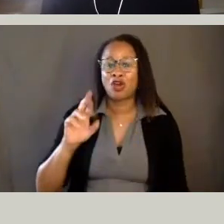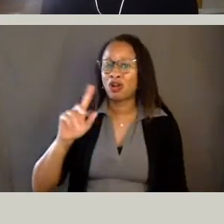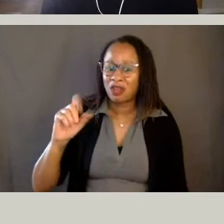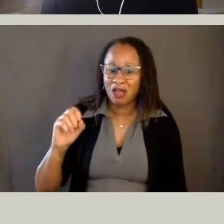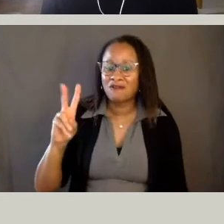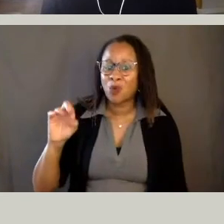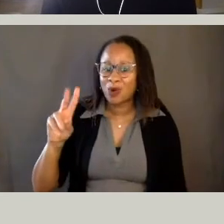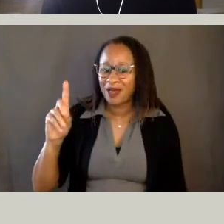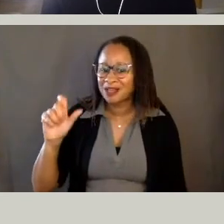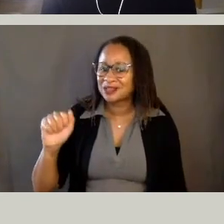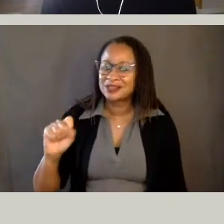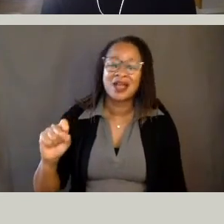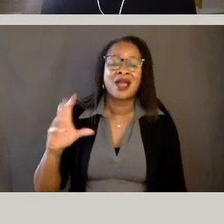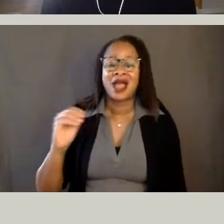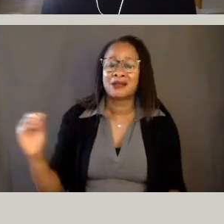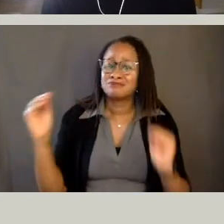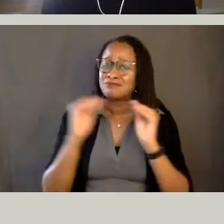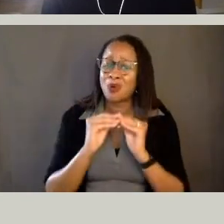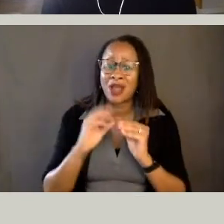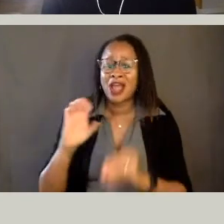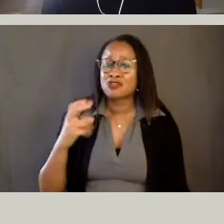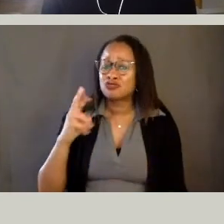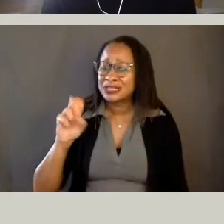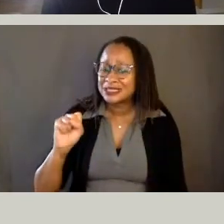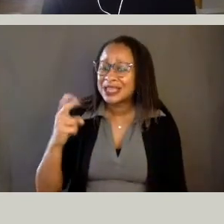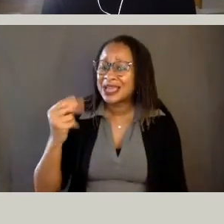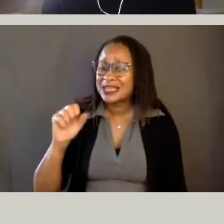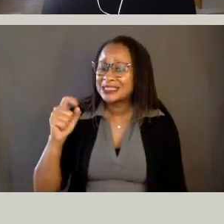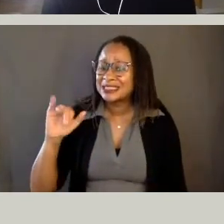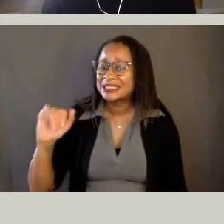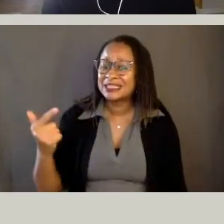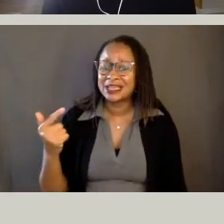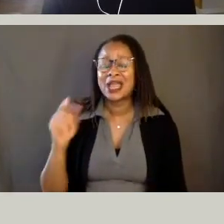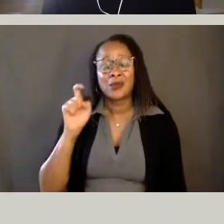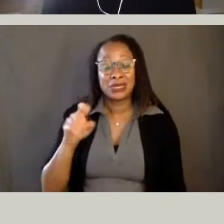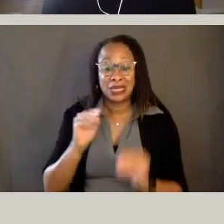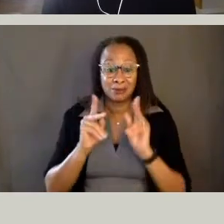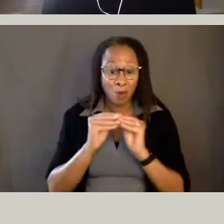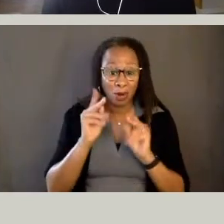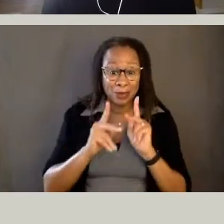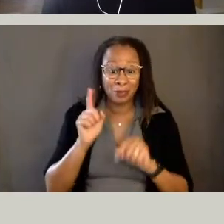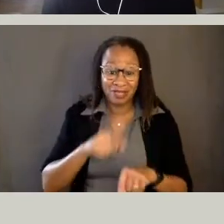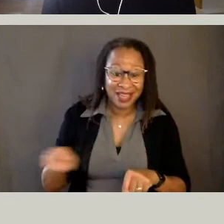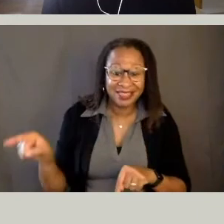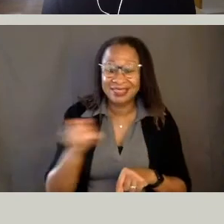we need more, we need, and Chris Hastings, like, we need more folks like that who are,